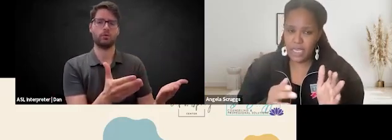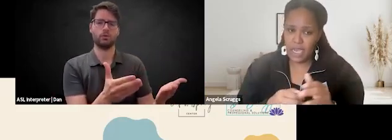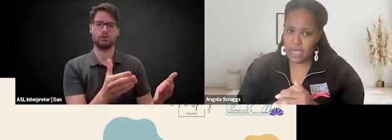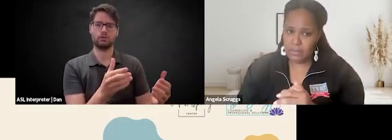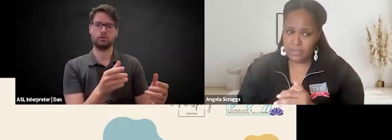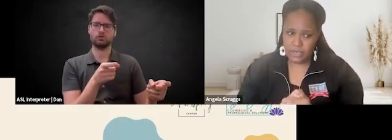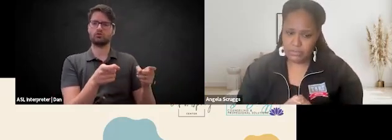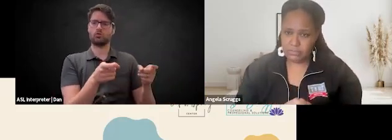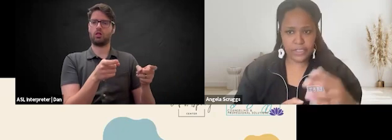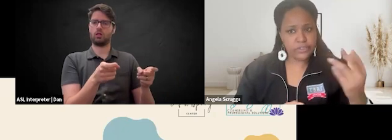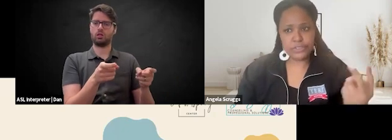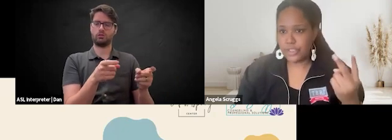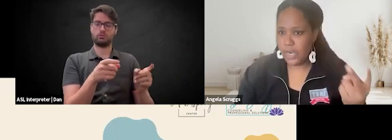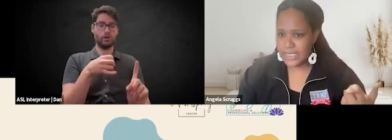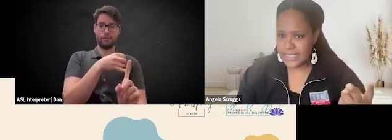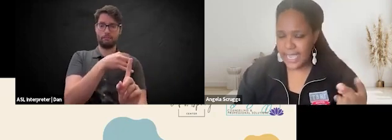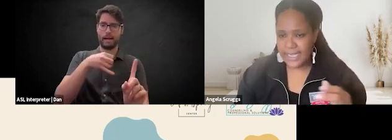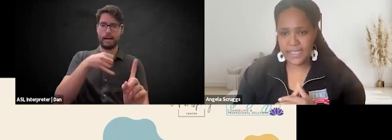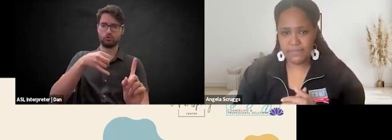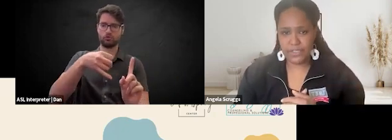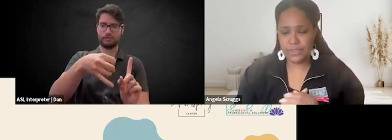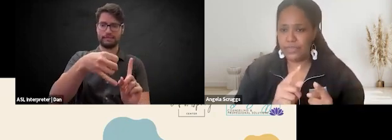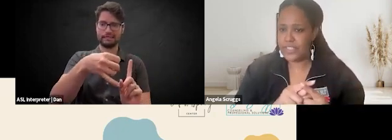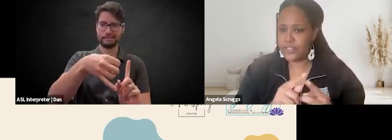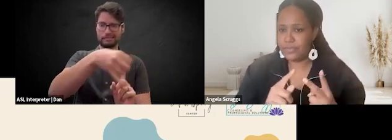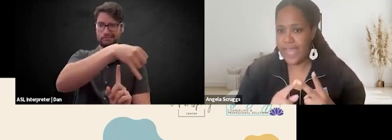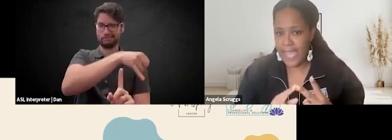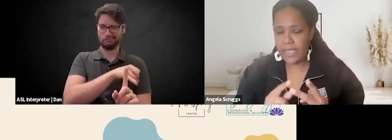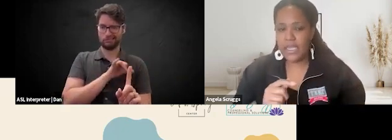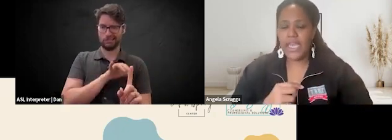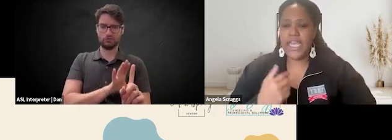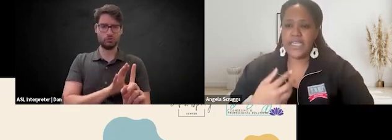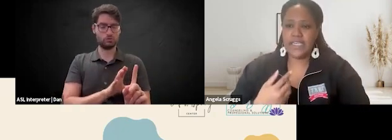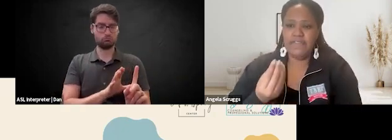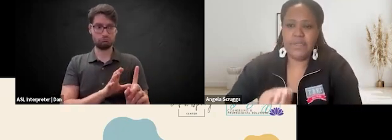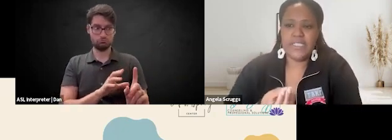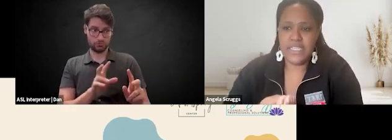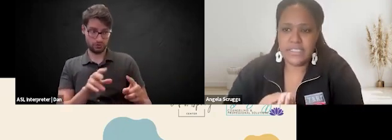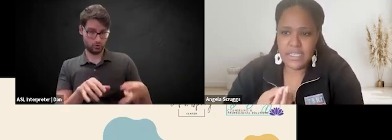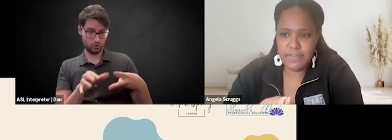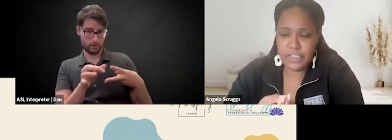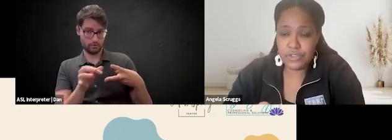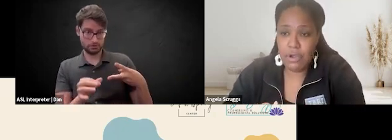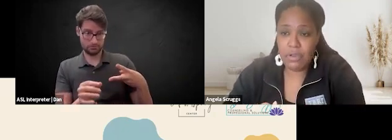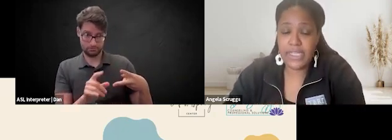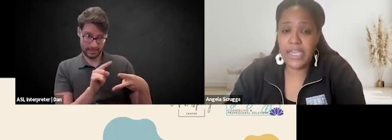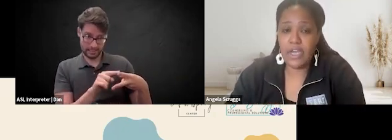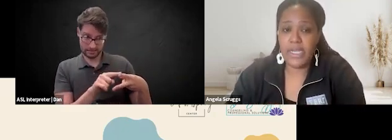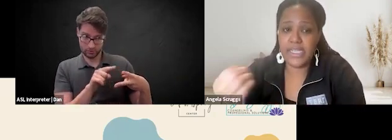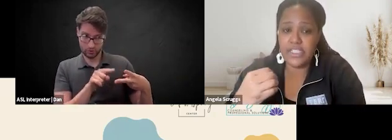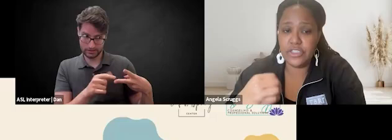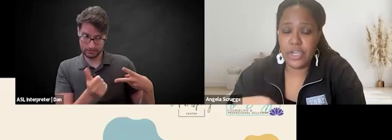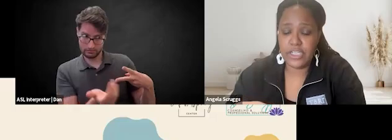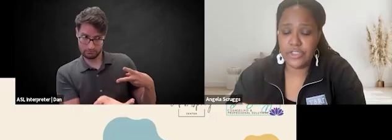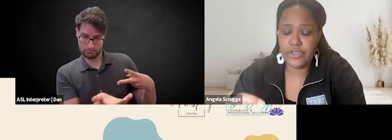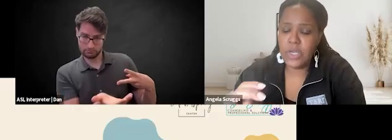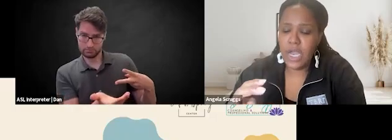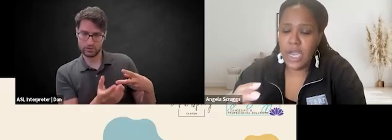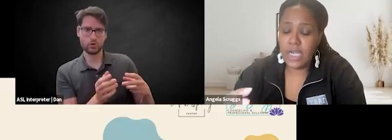um... you know, "Here are two choices." "I can give you this or that." It could give them a sense of control. It can help, again, to try to,